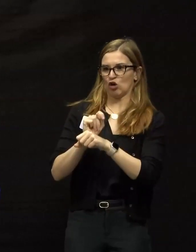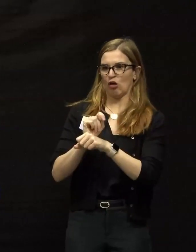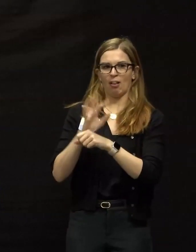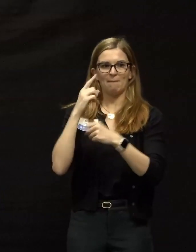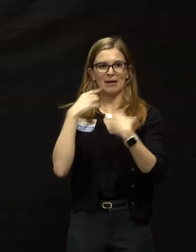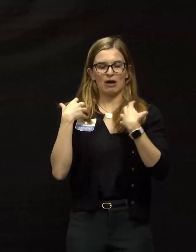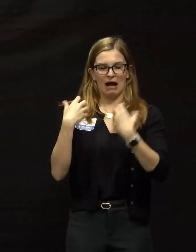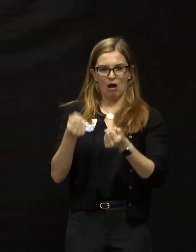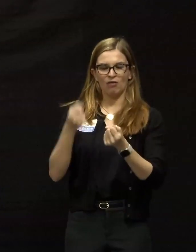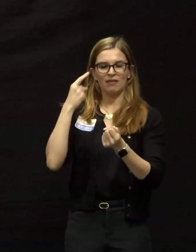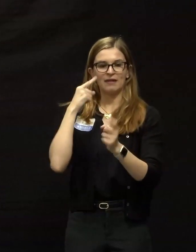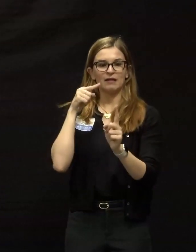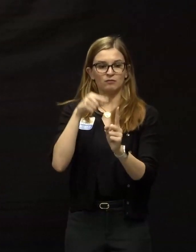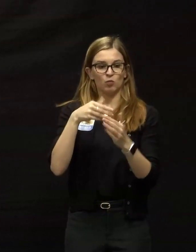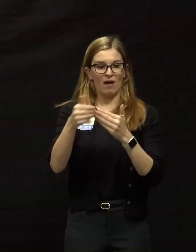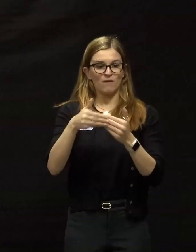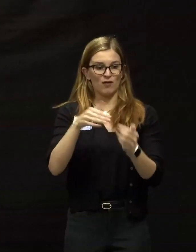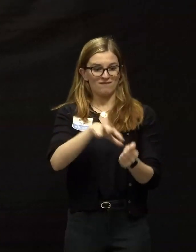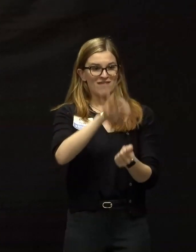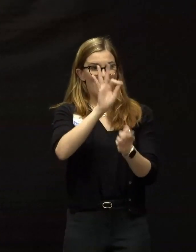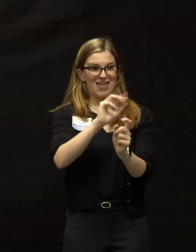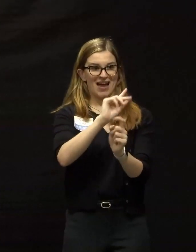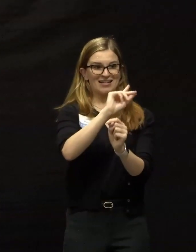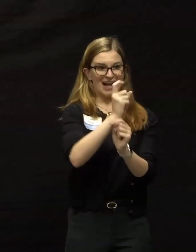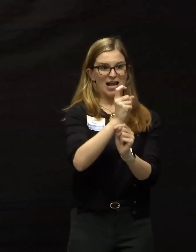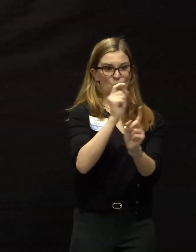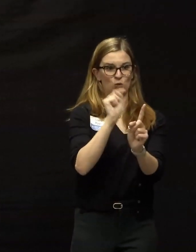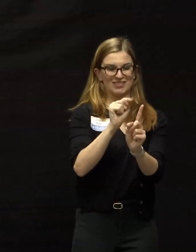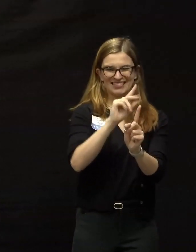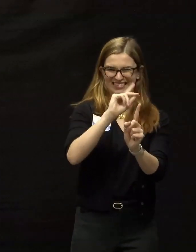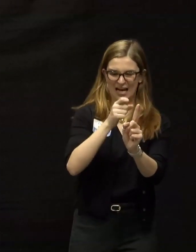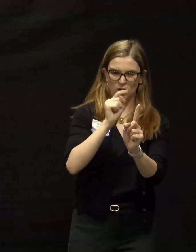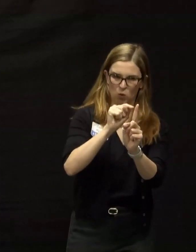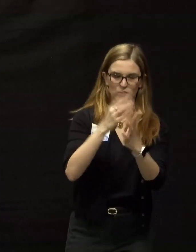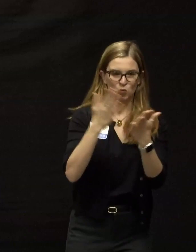Typically, a traditional mental health, when they find a diagnosis,